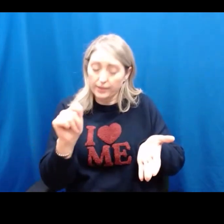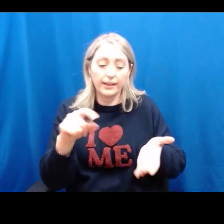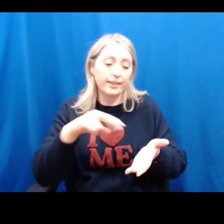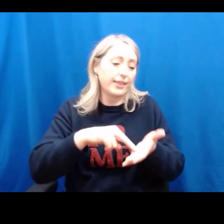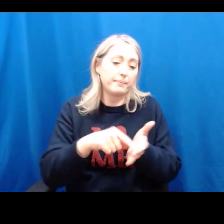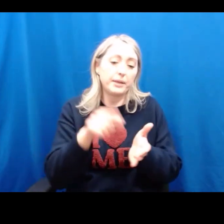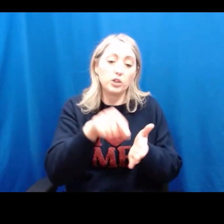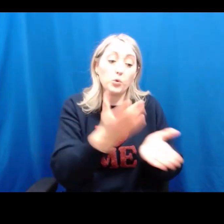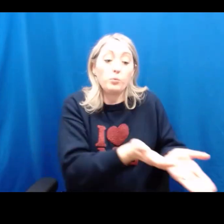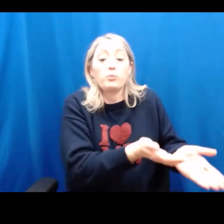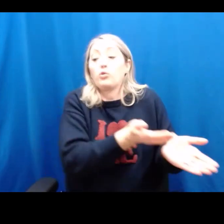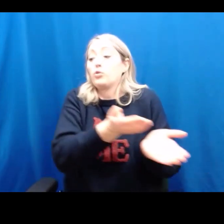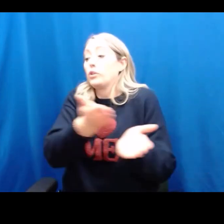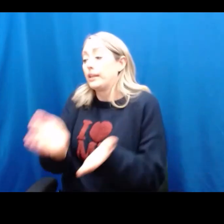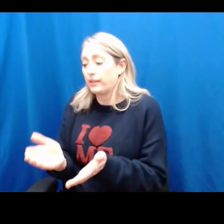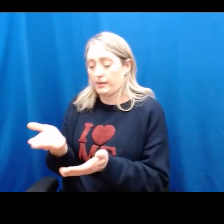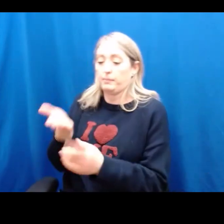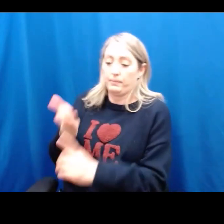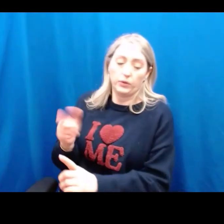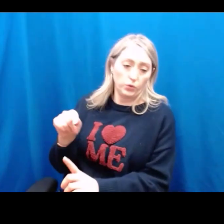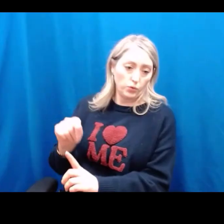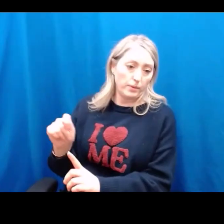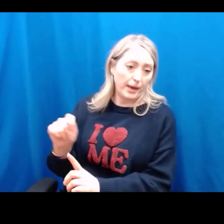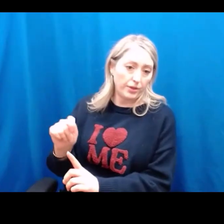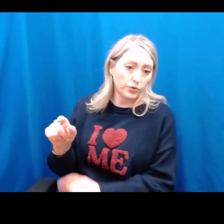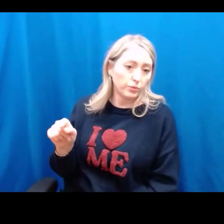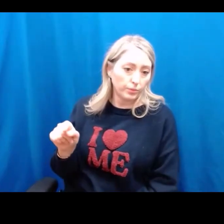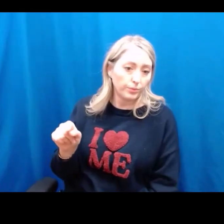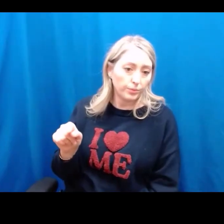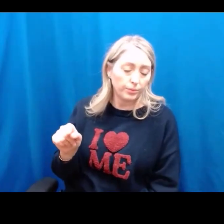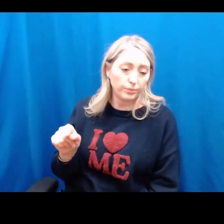actually the problem. It was much better for her to be able